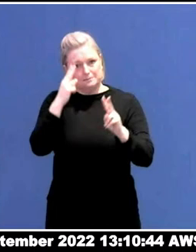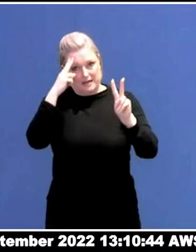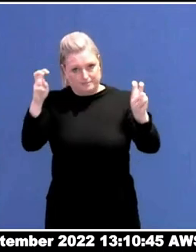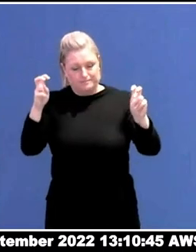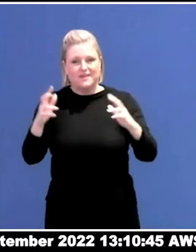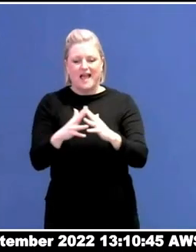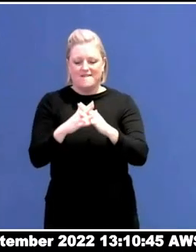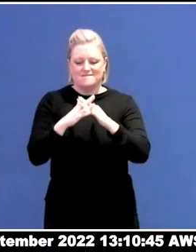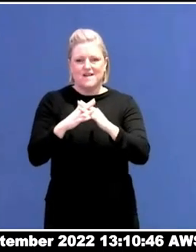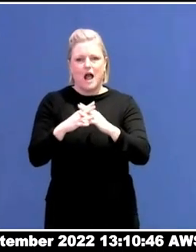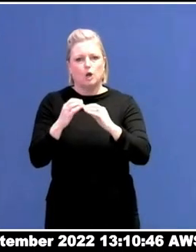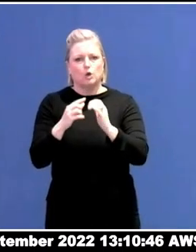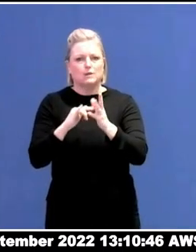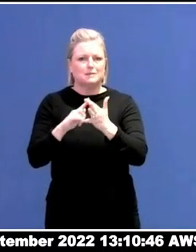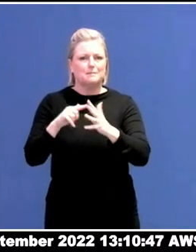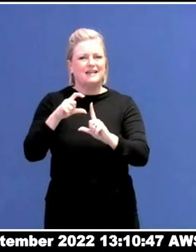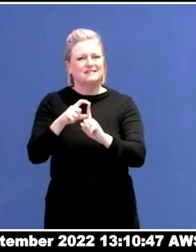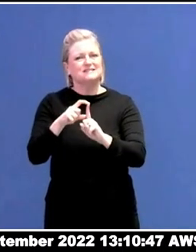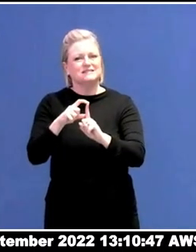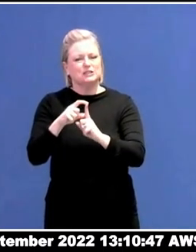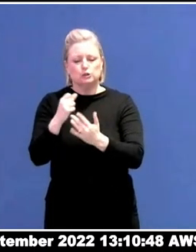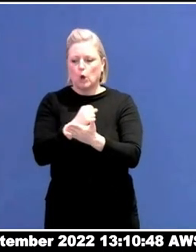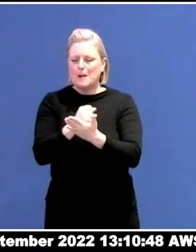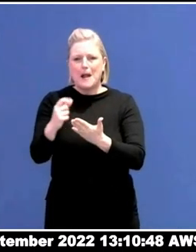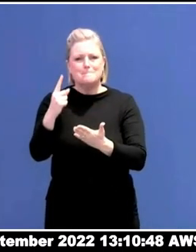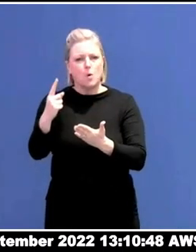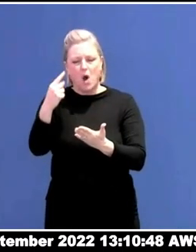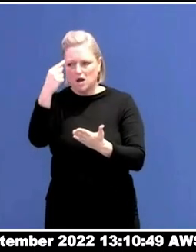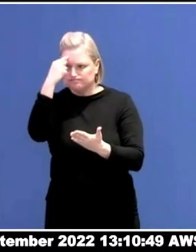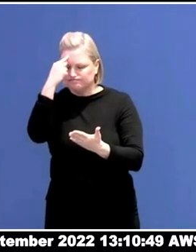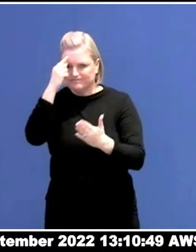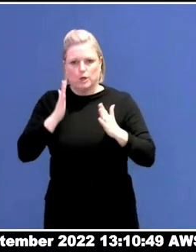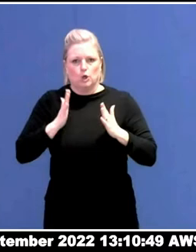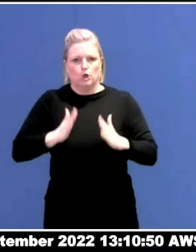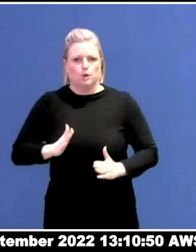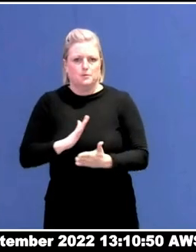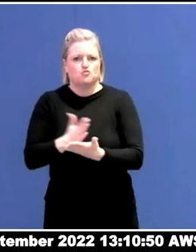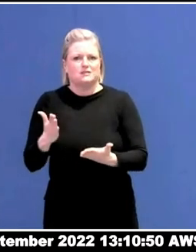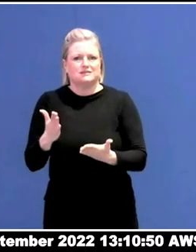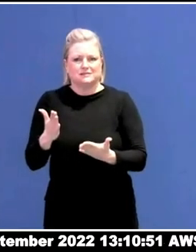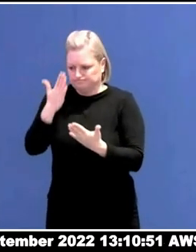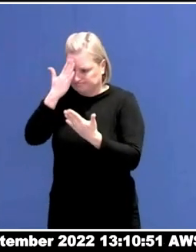philosophy where human rights principles and conventions, human rights conventions, need